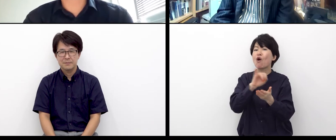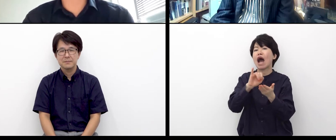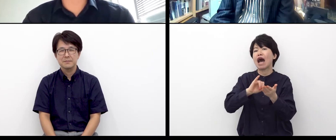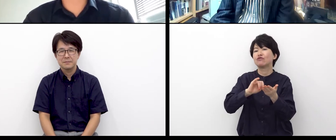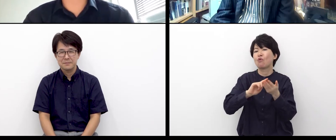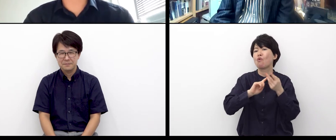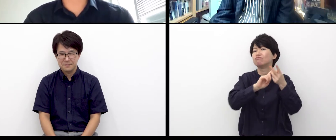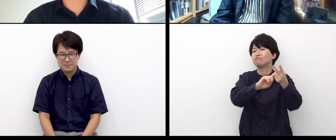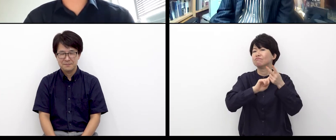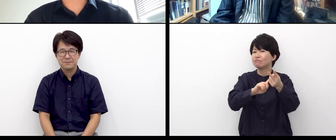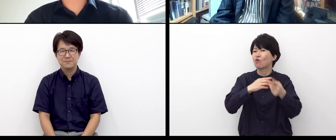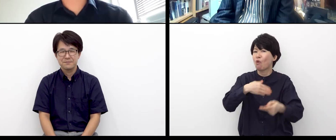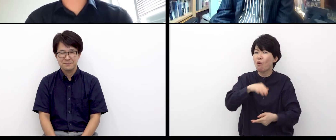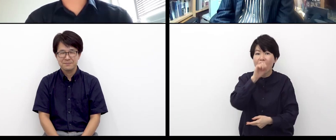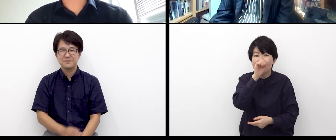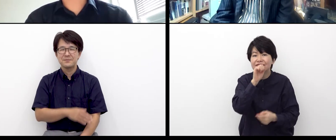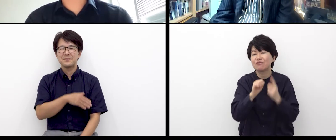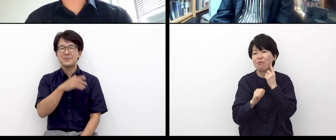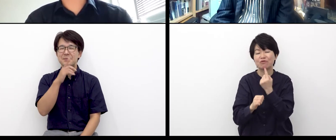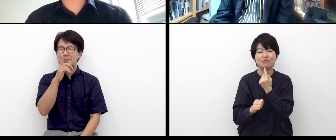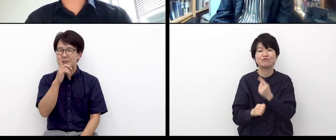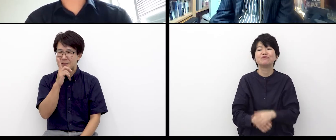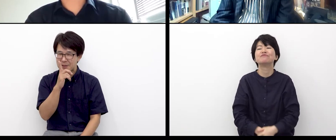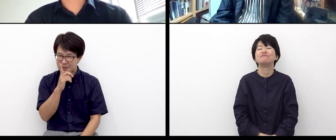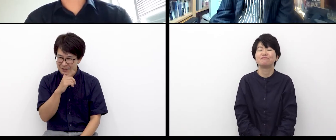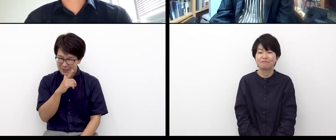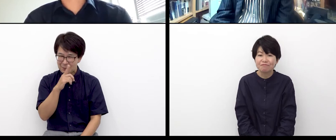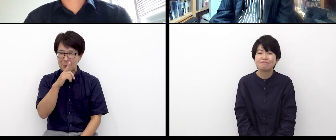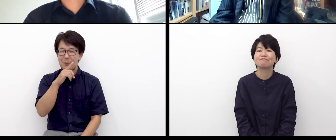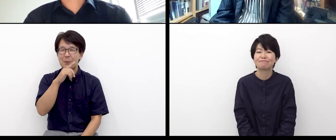Uh-huh, I see.